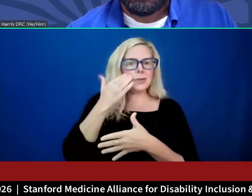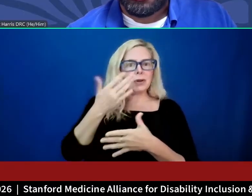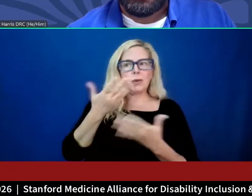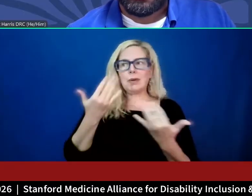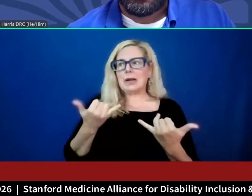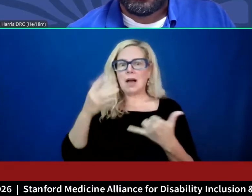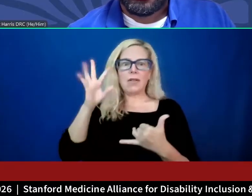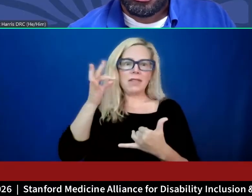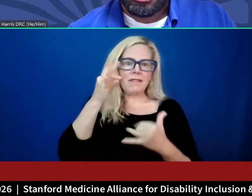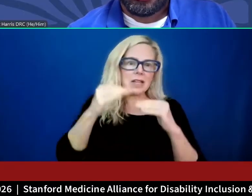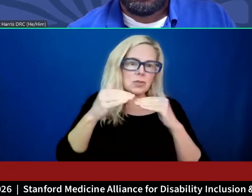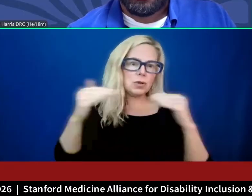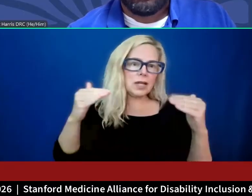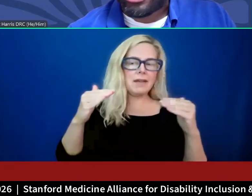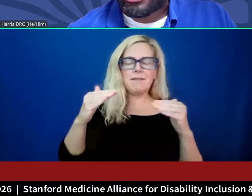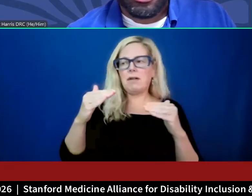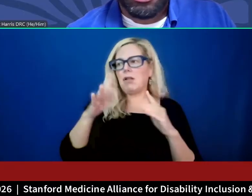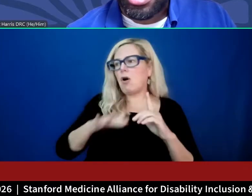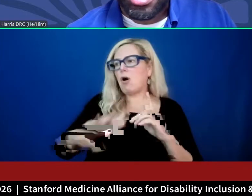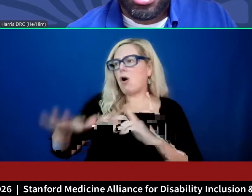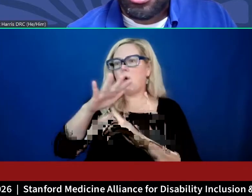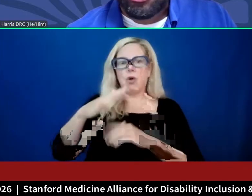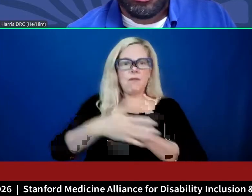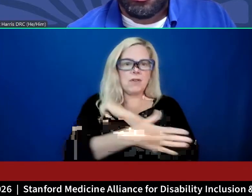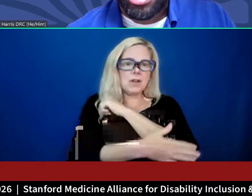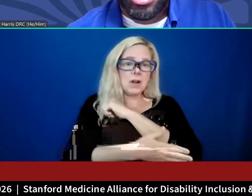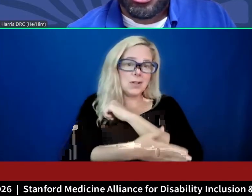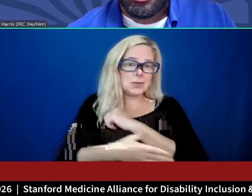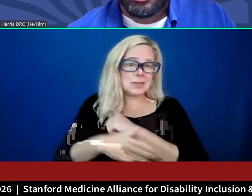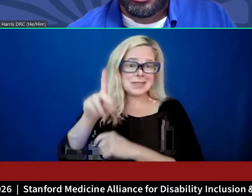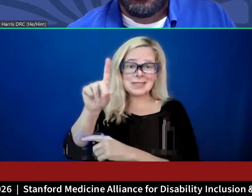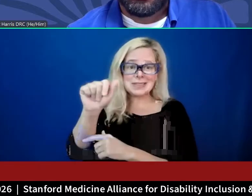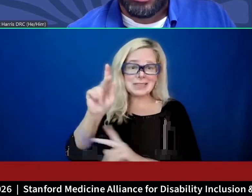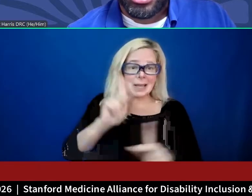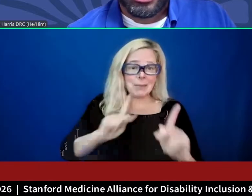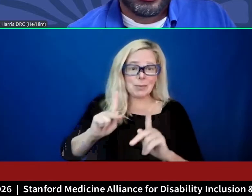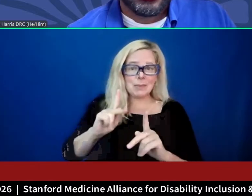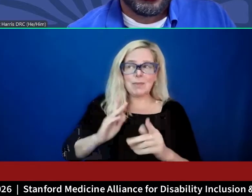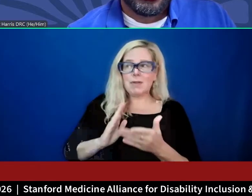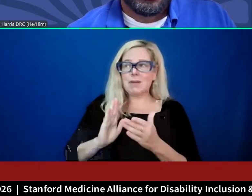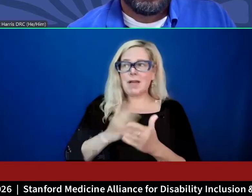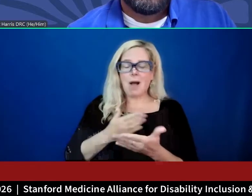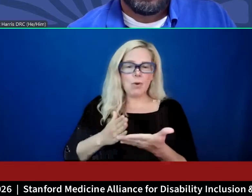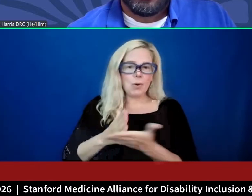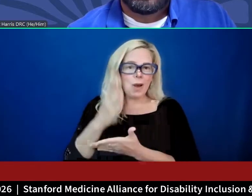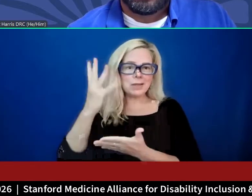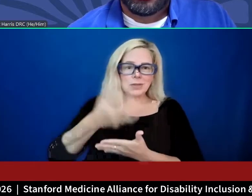disabled people um our rights are being stripped away in so many different ways. Um so if you could